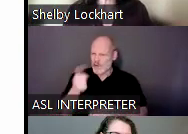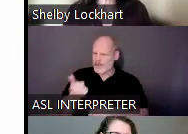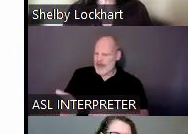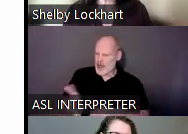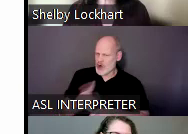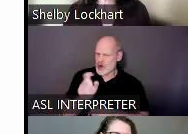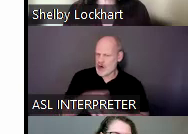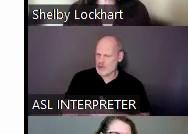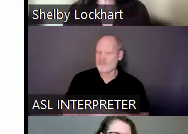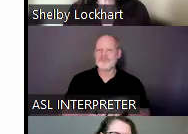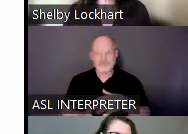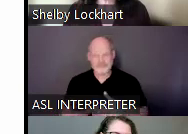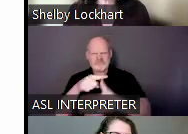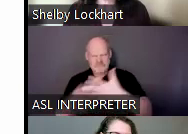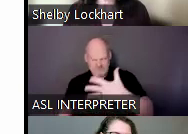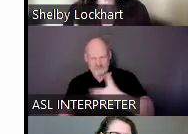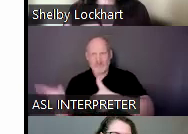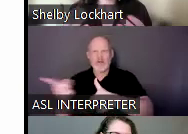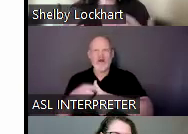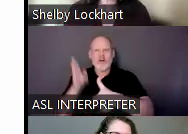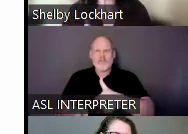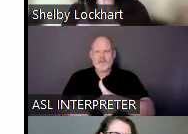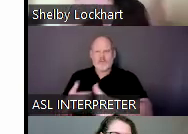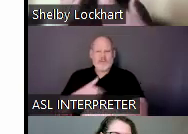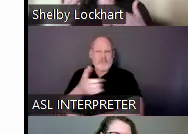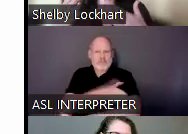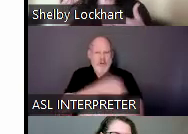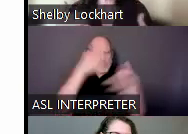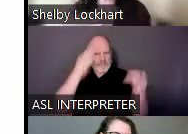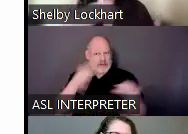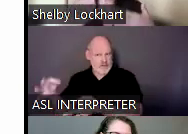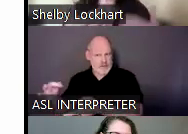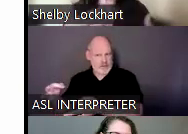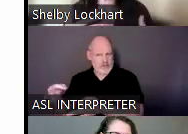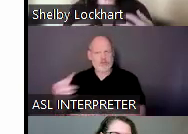who can make decisions - you are going to be in these cycles of inquiry where you need to adjust,